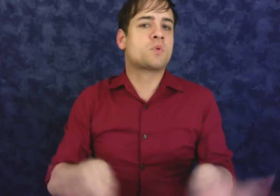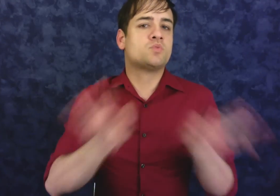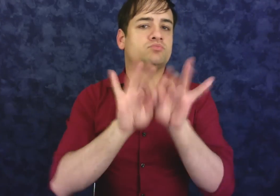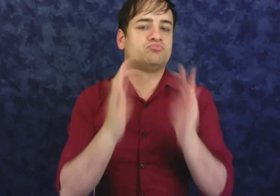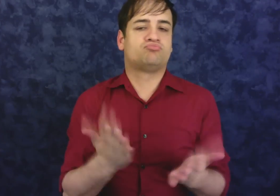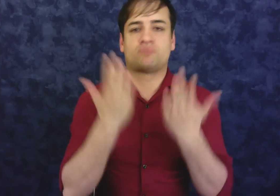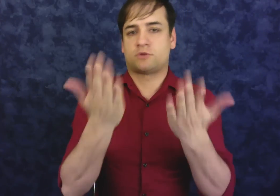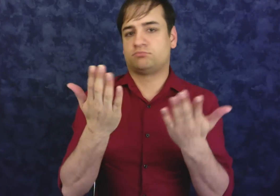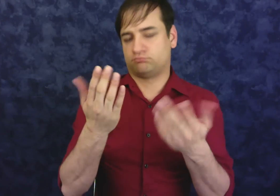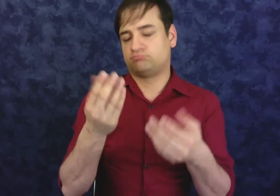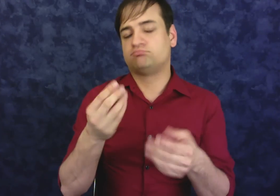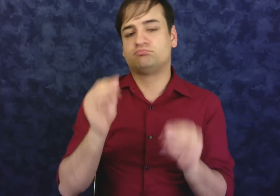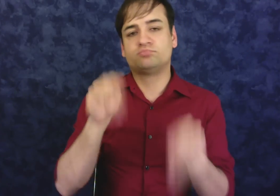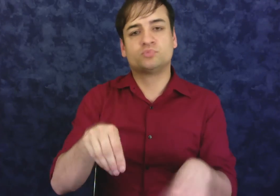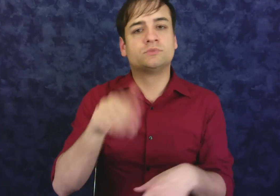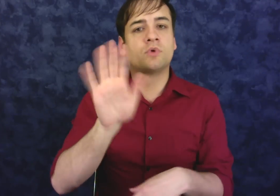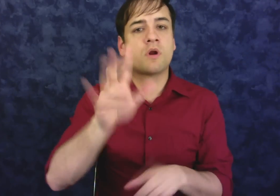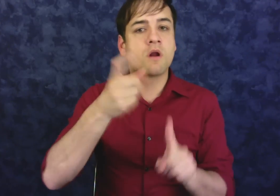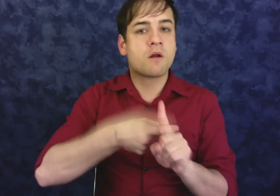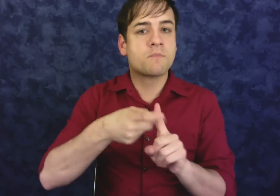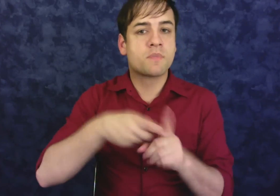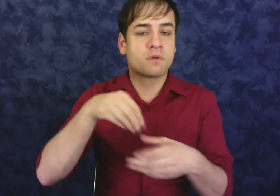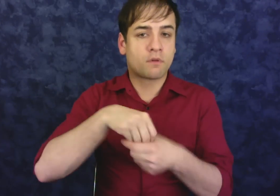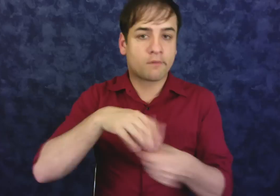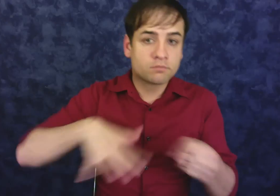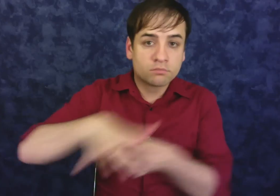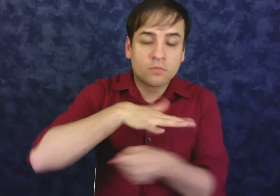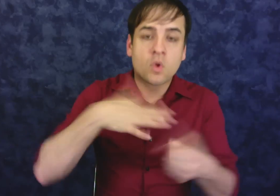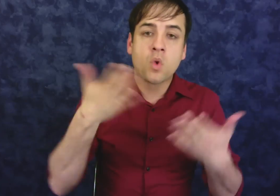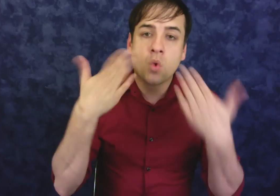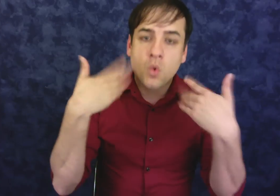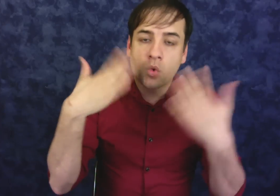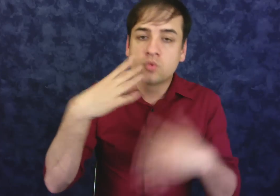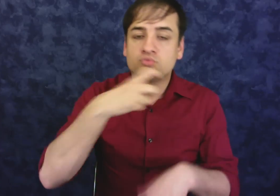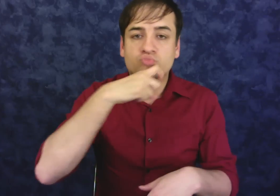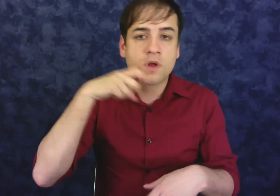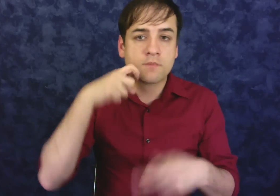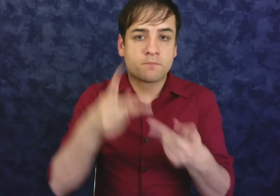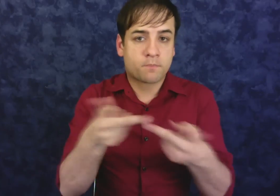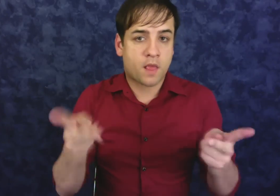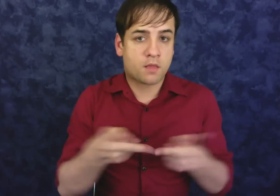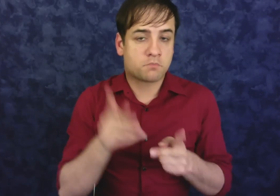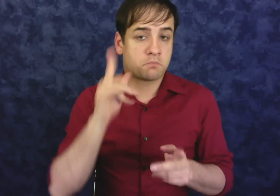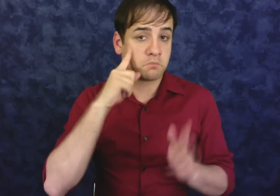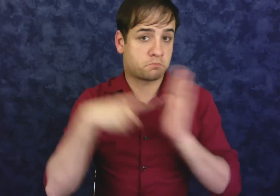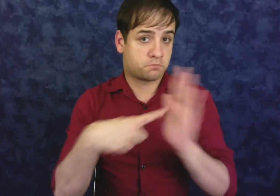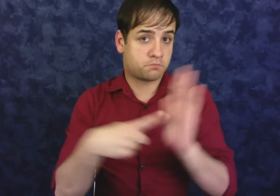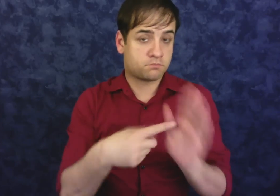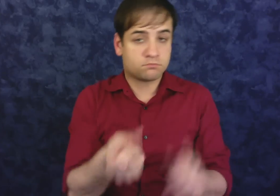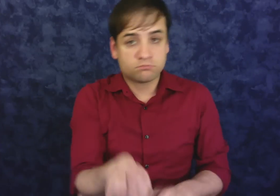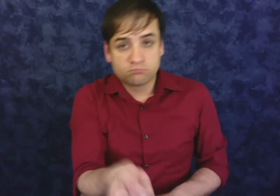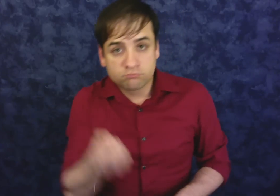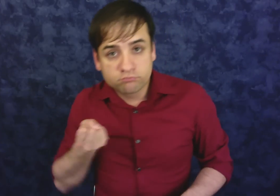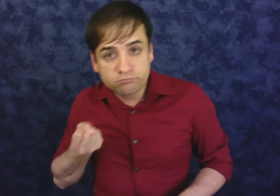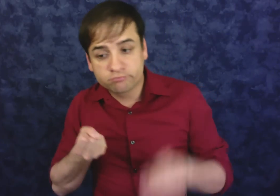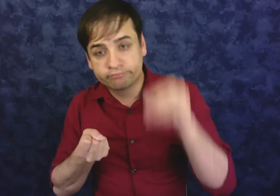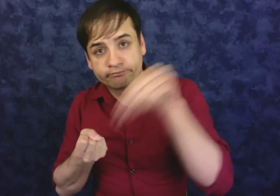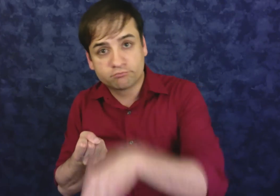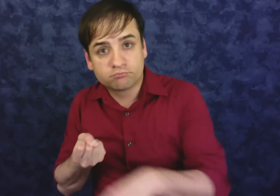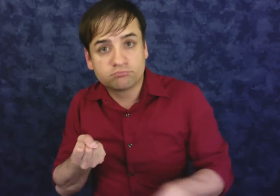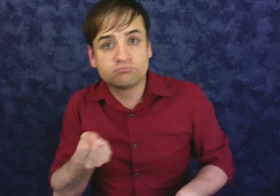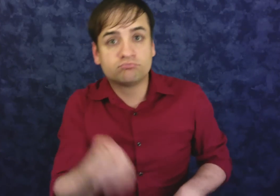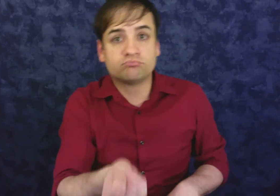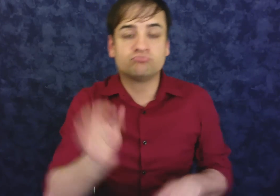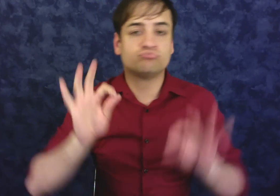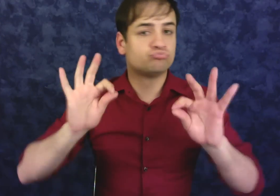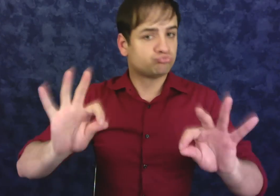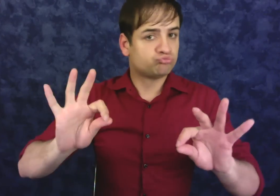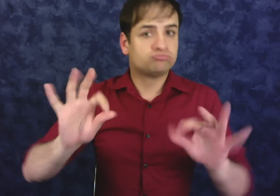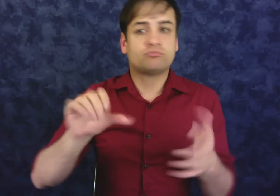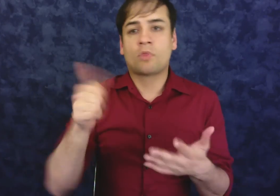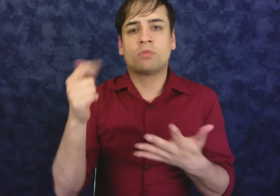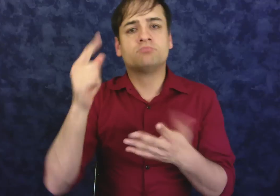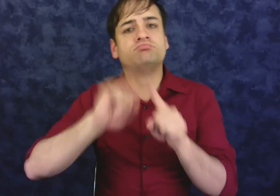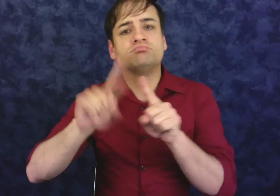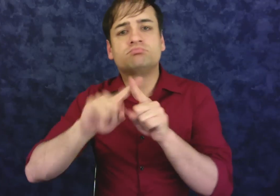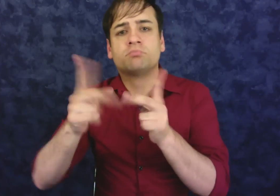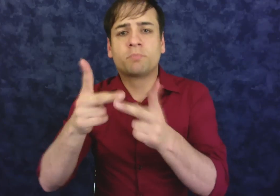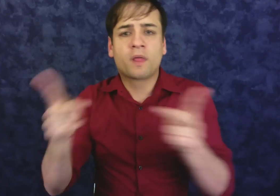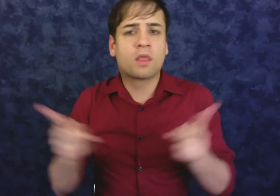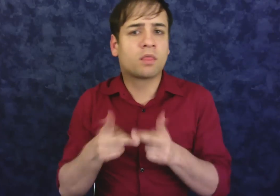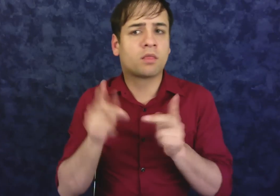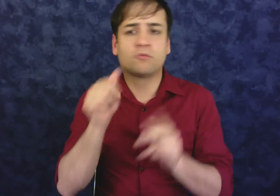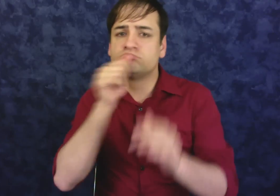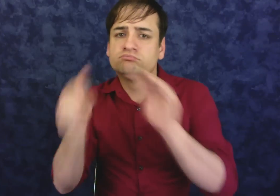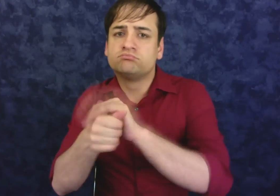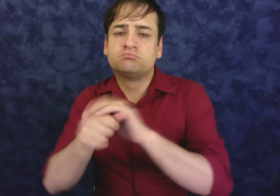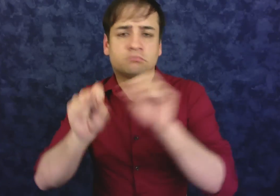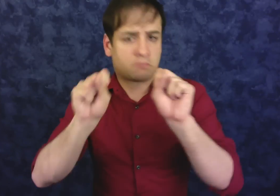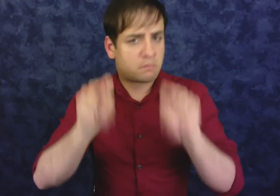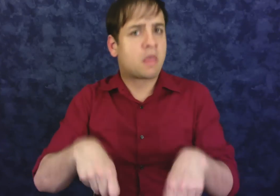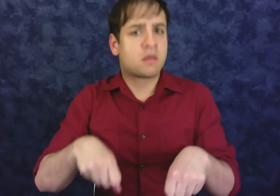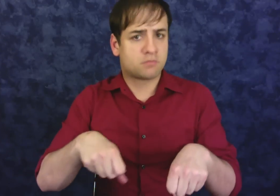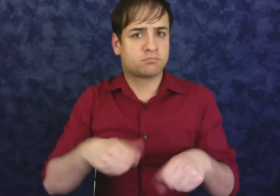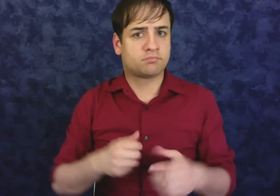Instead, it’s a good idea to keep them in a cool and dry place like a drawer or another private spot.